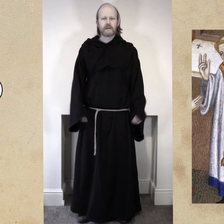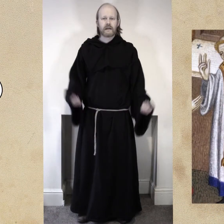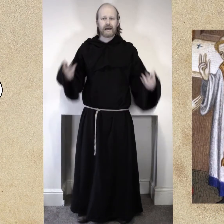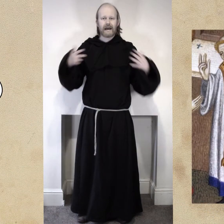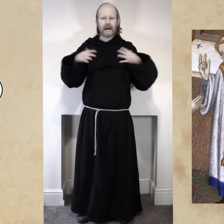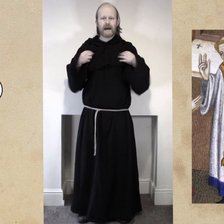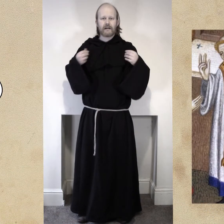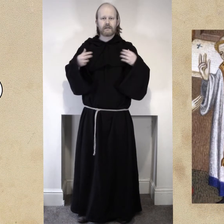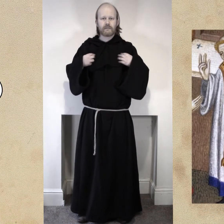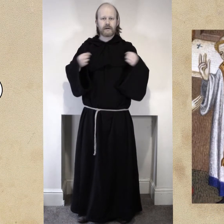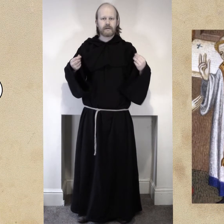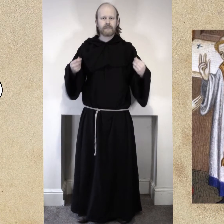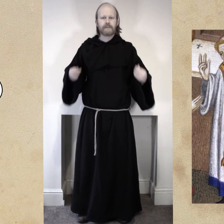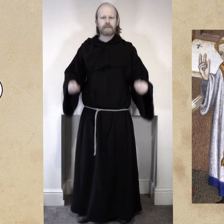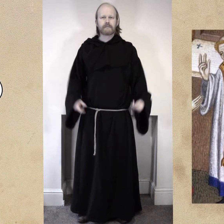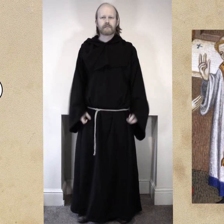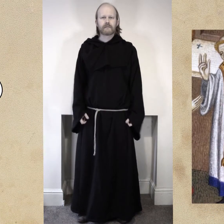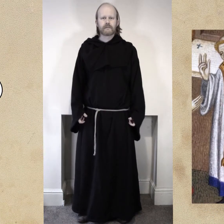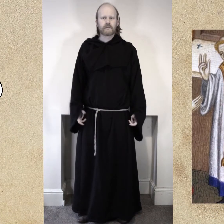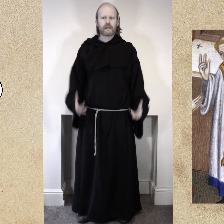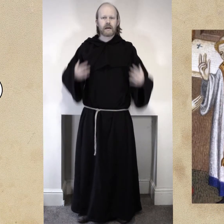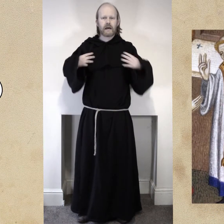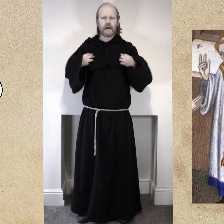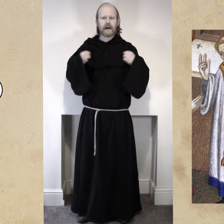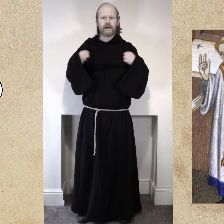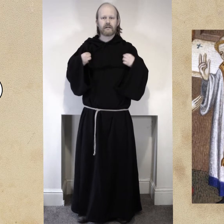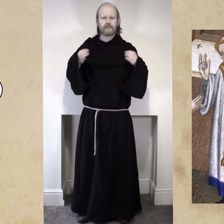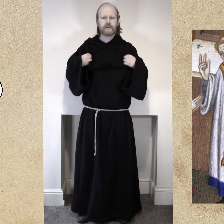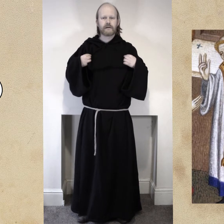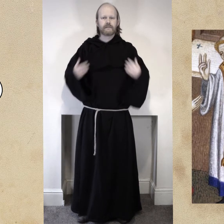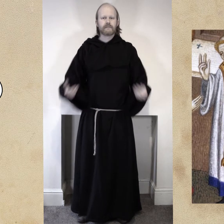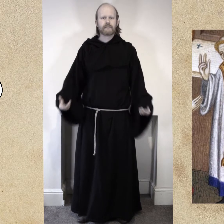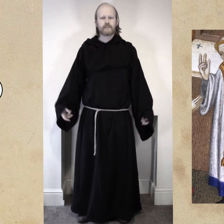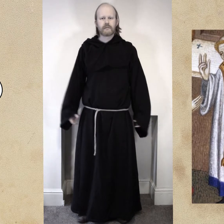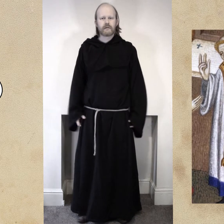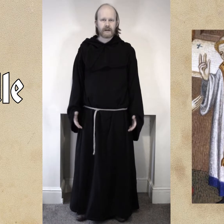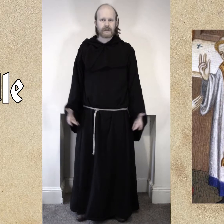such as the Alb, which is the same sign as clothes in general,